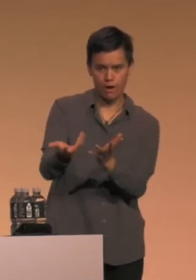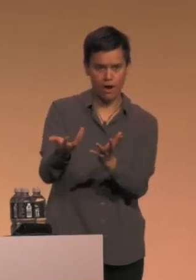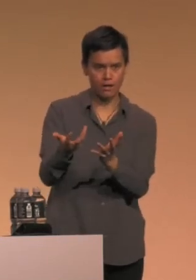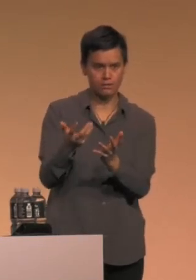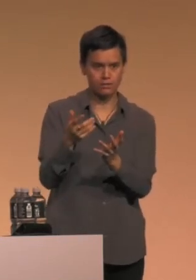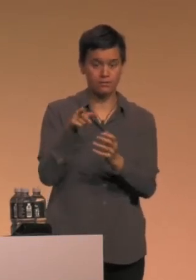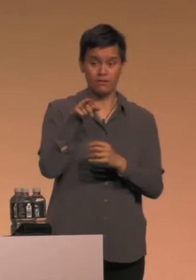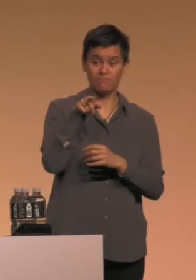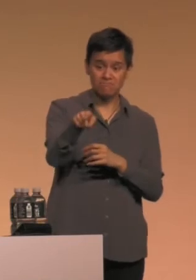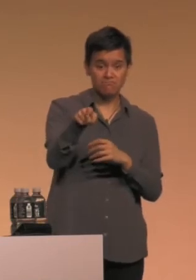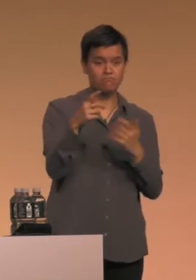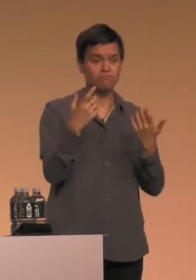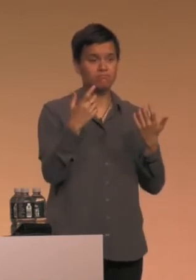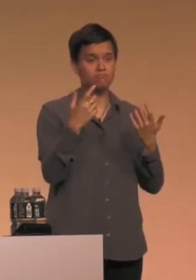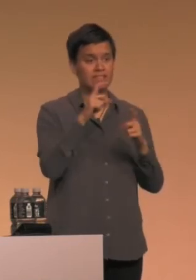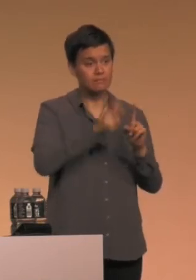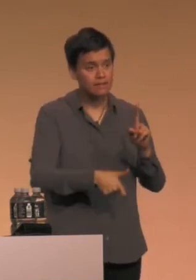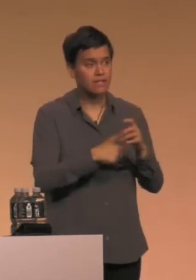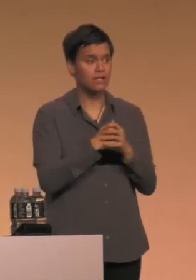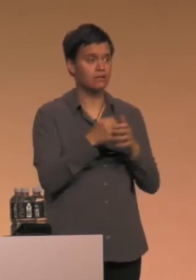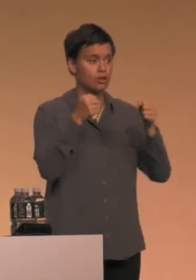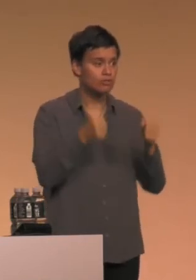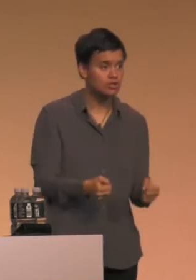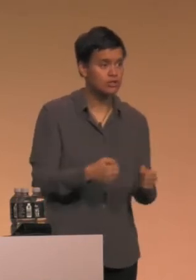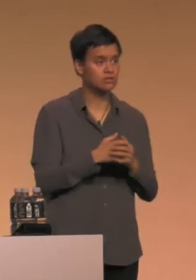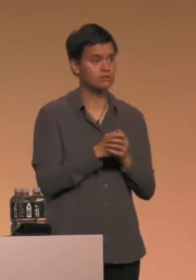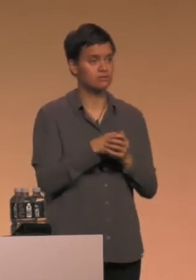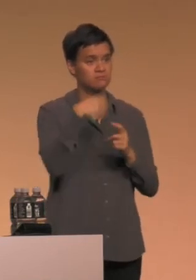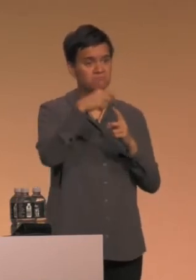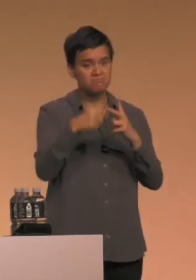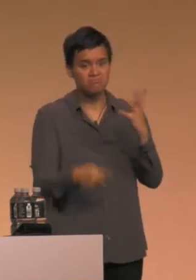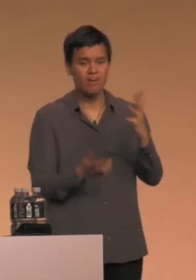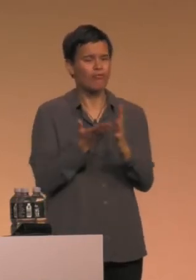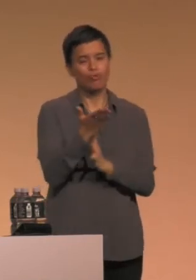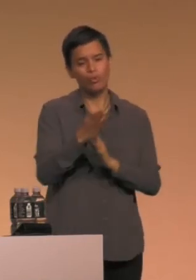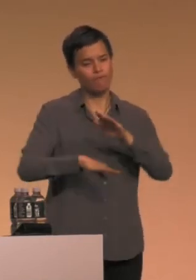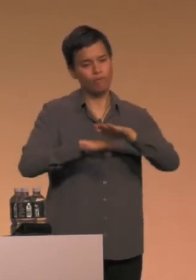disability, and corrections, and mental health, and across the entire health system.